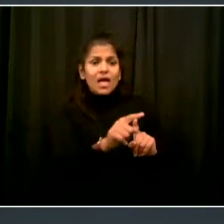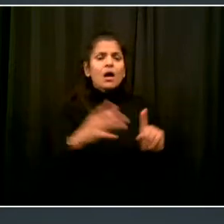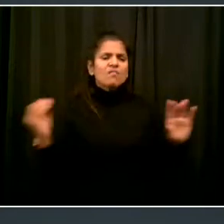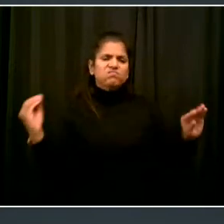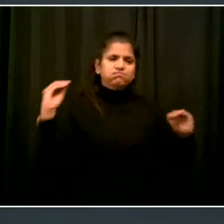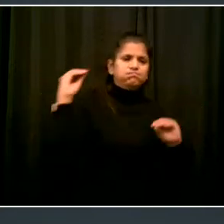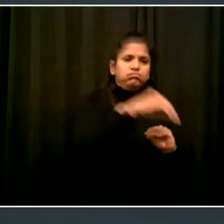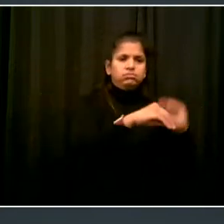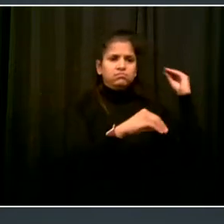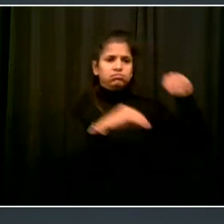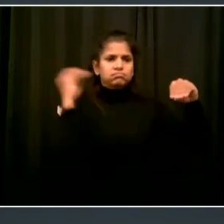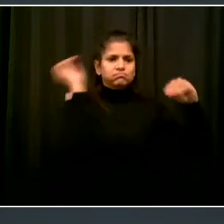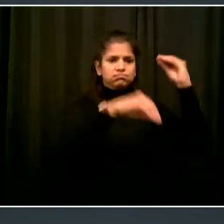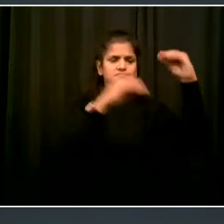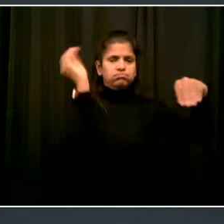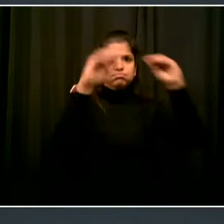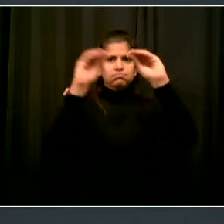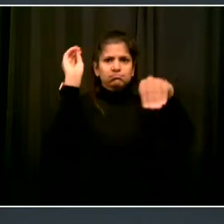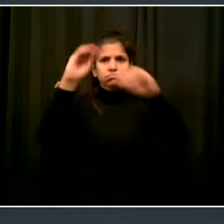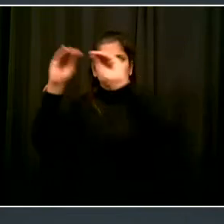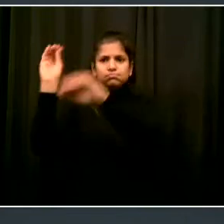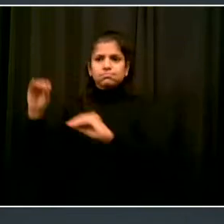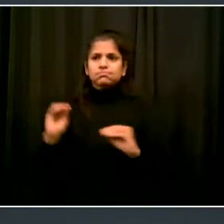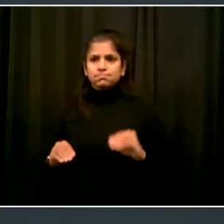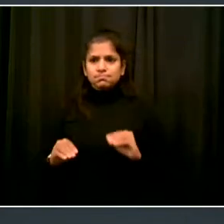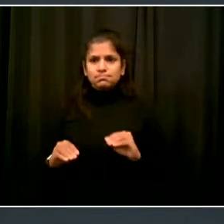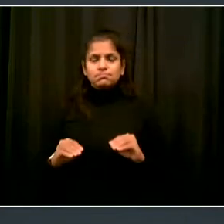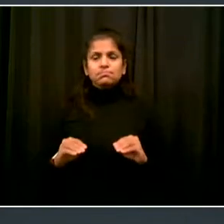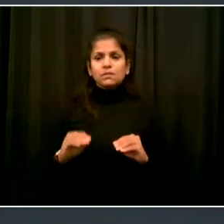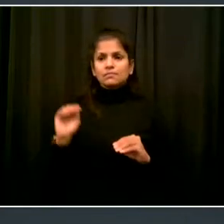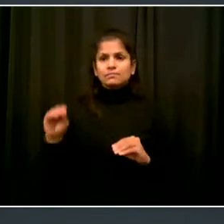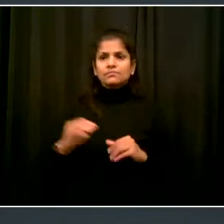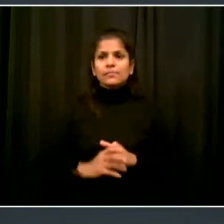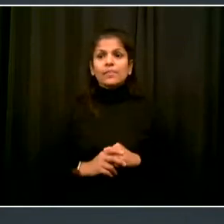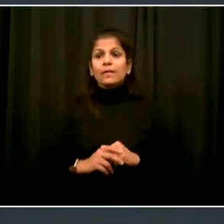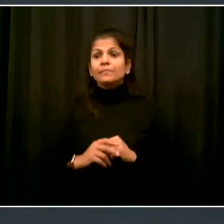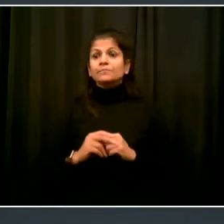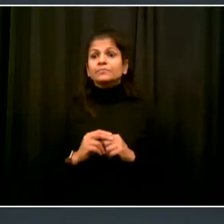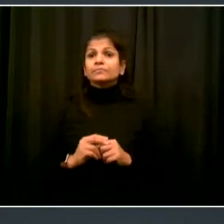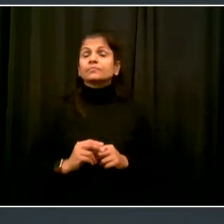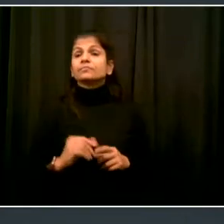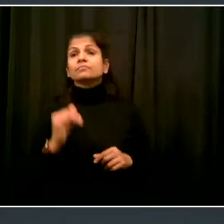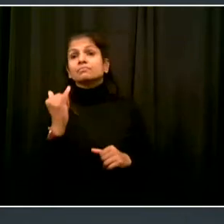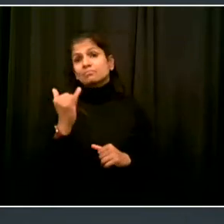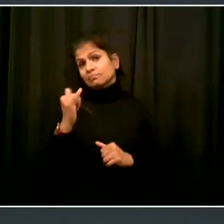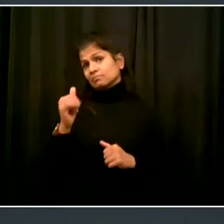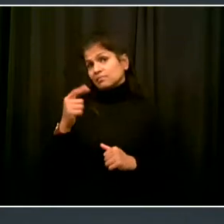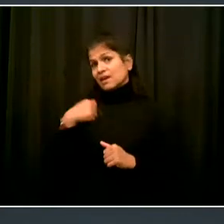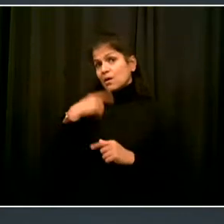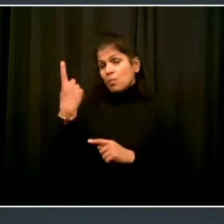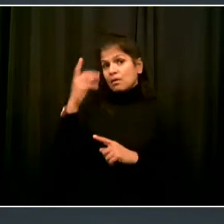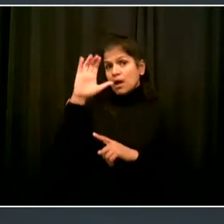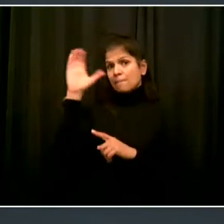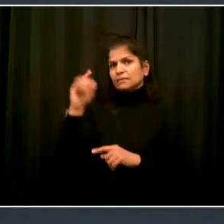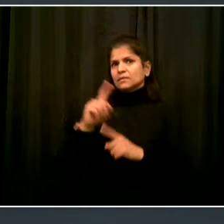THEY WILL HAVET HE OPTION OF FIBER BROADBAND. AND IT WILL CREATE CRITICAL